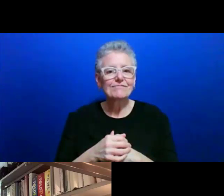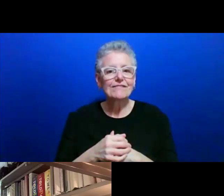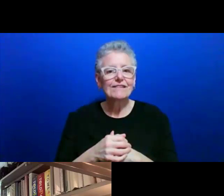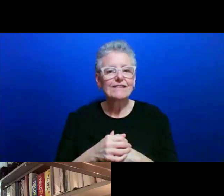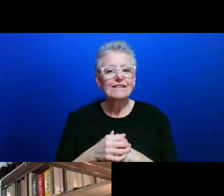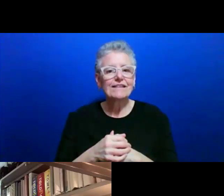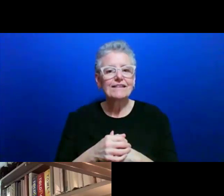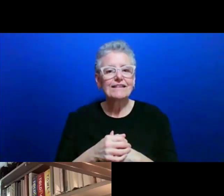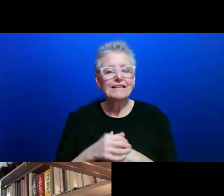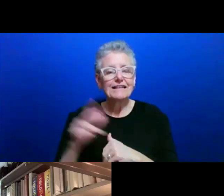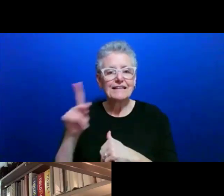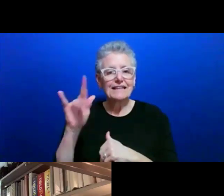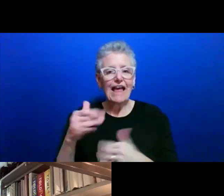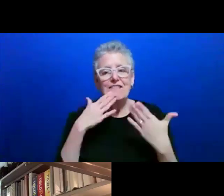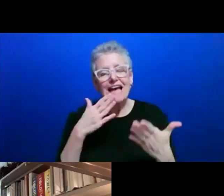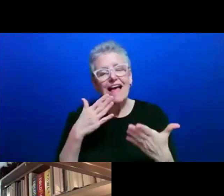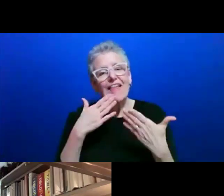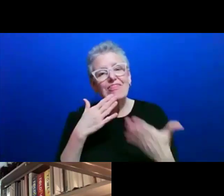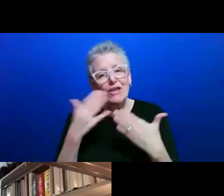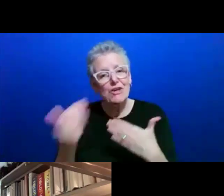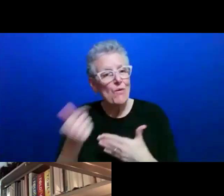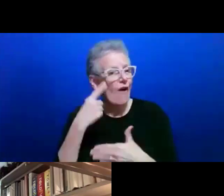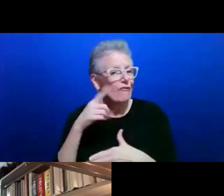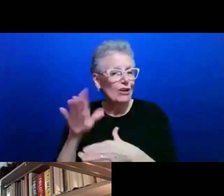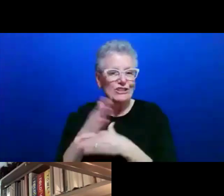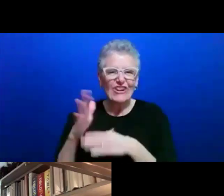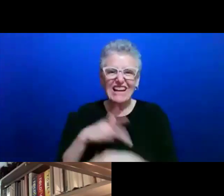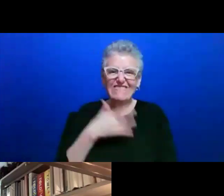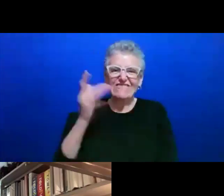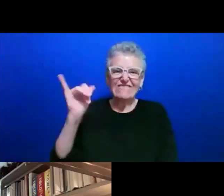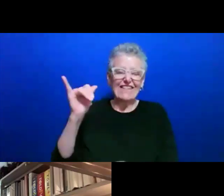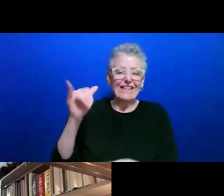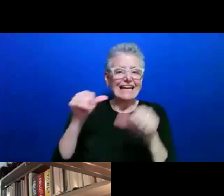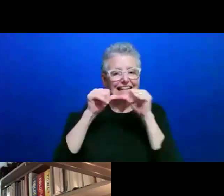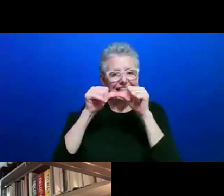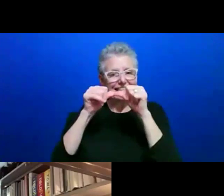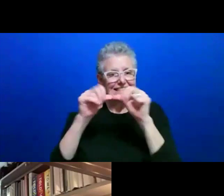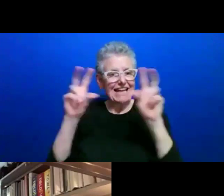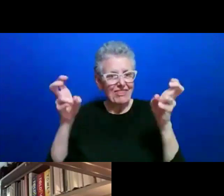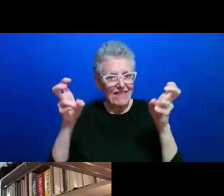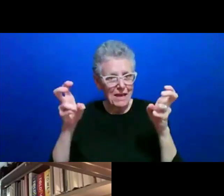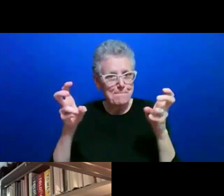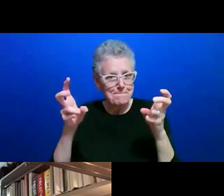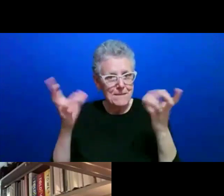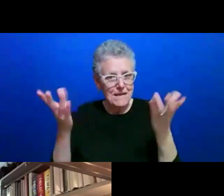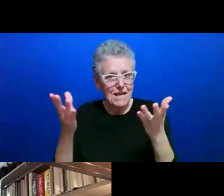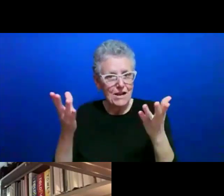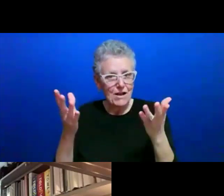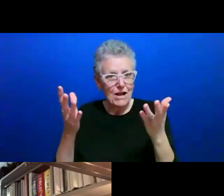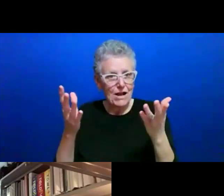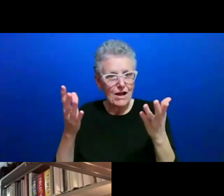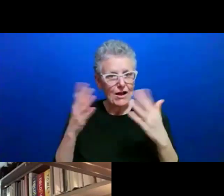KELLY DUNHAM >> Thank you for sharing. I just feel like there's a consistent theme here of breaking down some silos